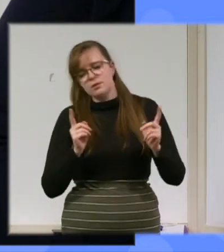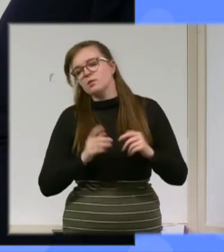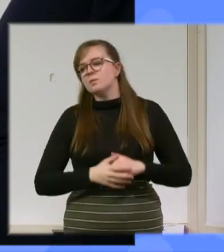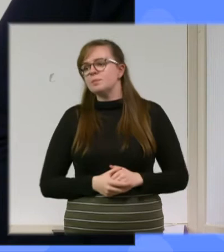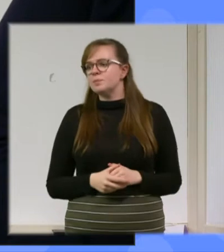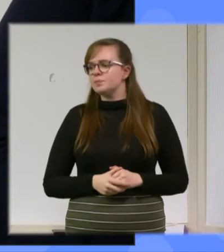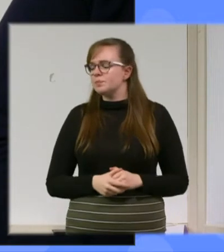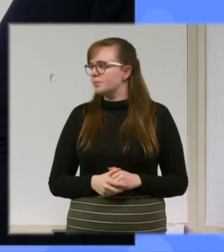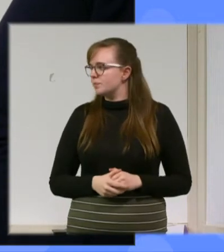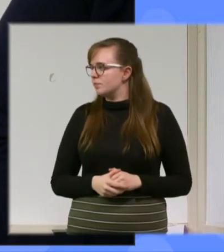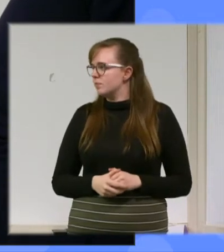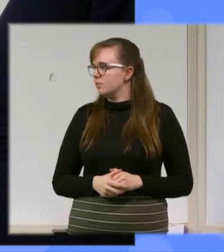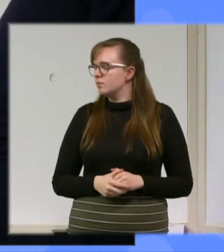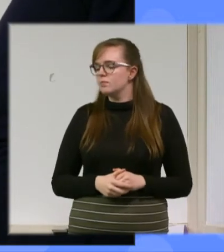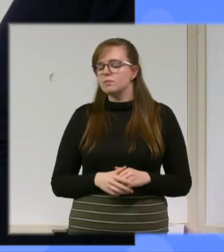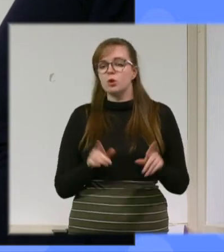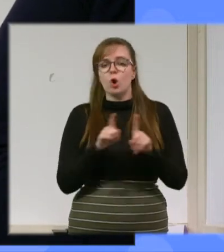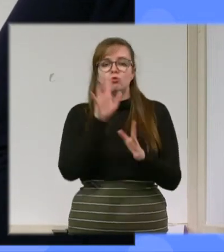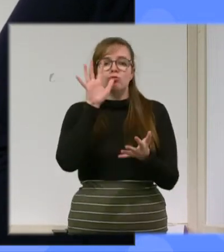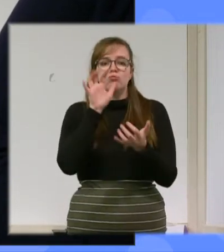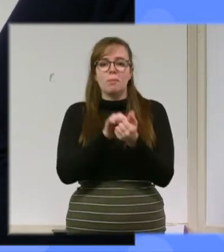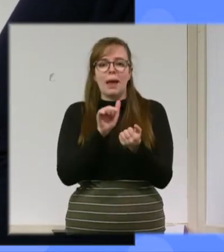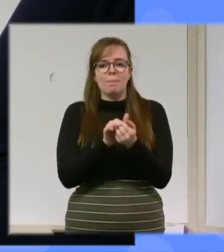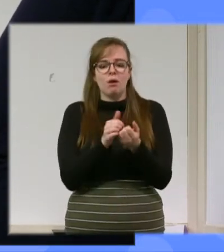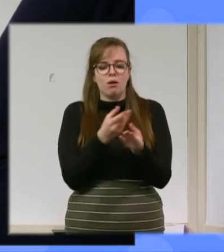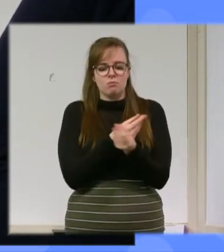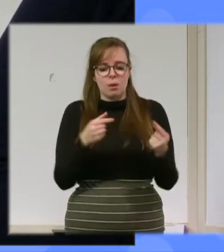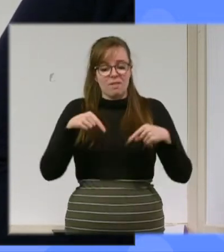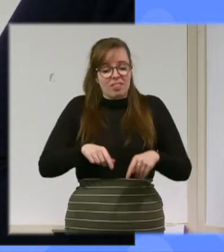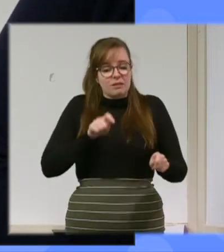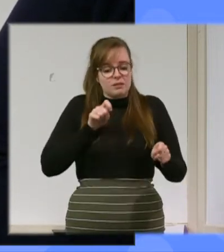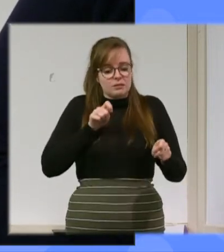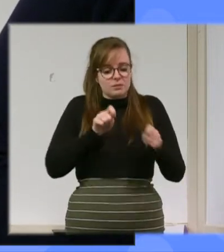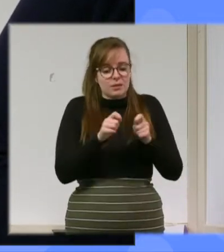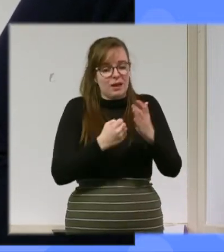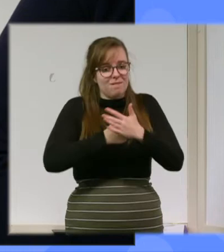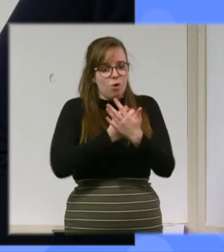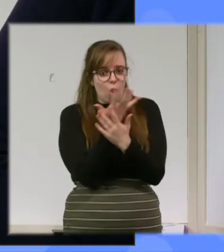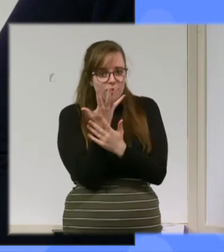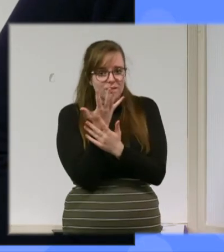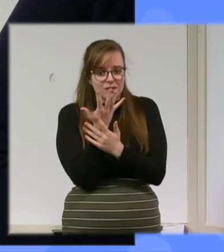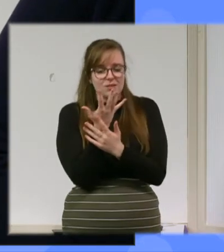remember and that you know some of this is evolving is really seeds and finality